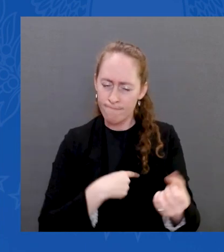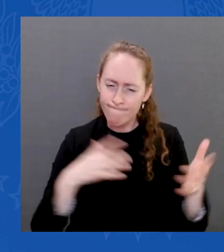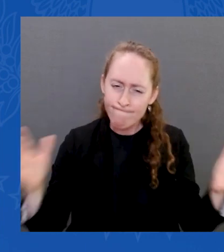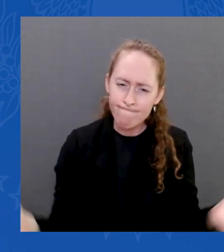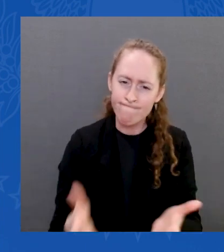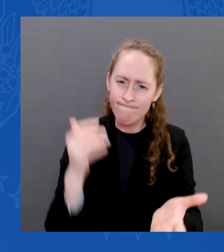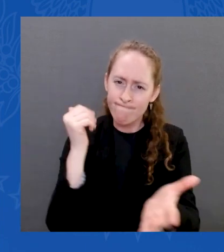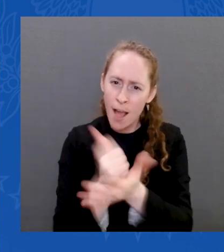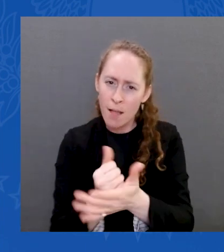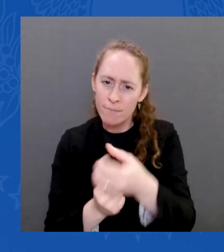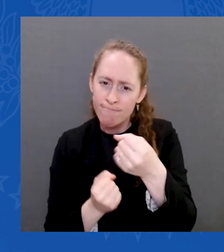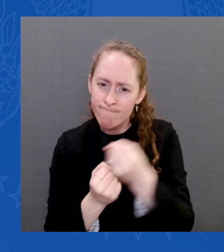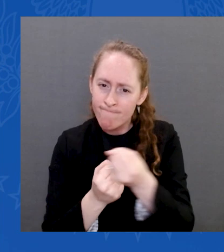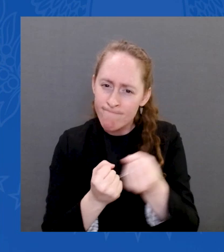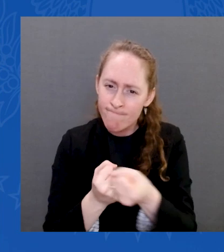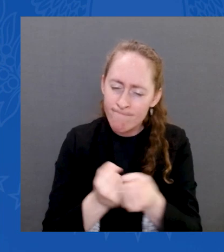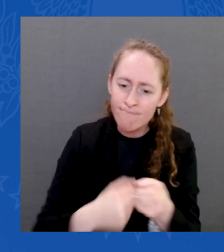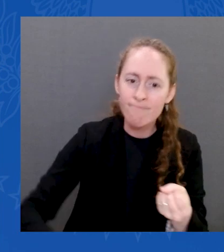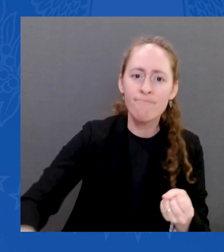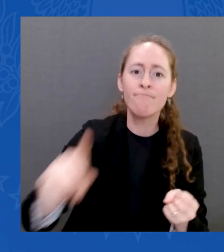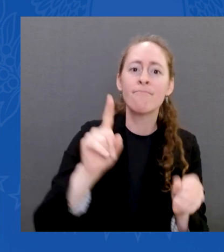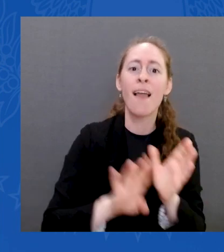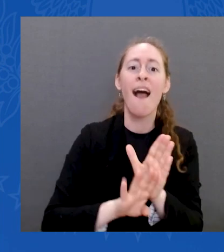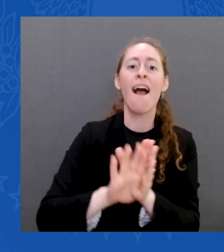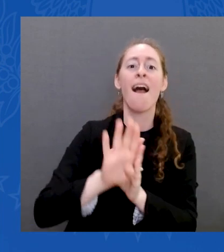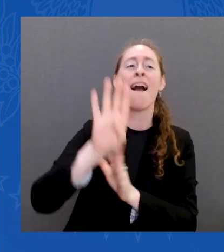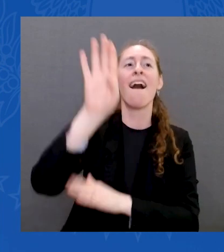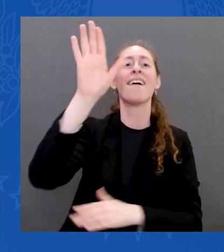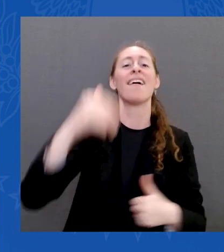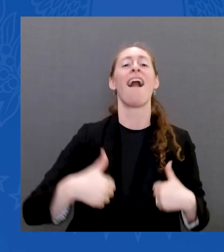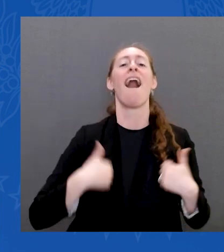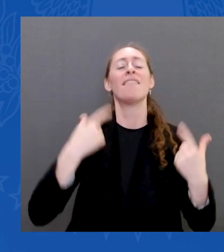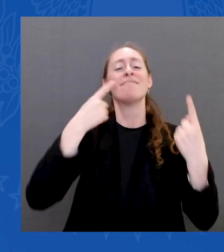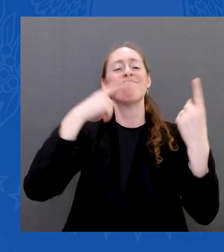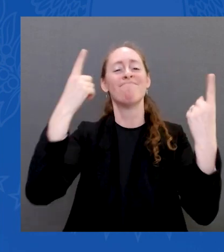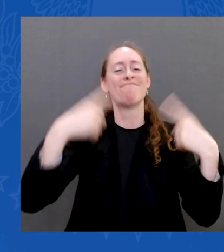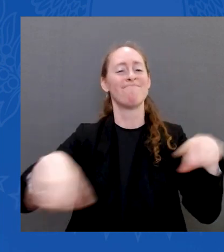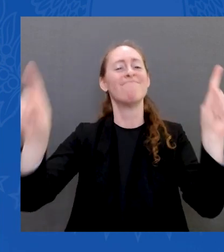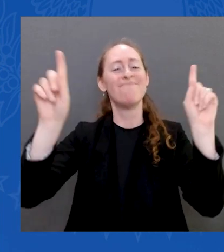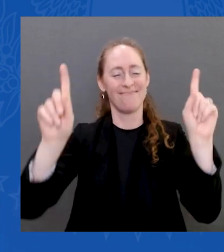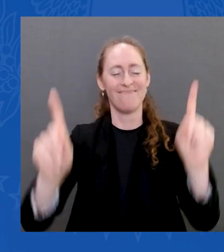and purpose in their lives. School is where dreams come alive.